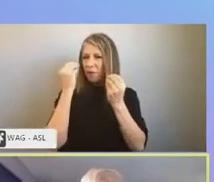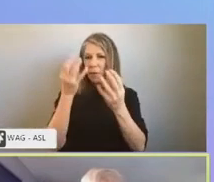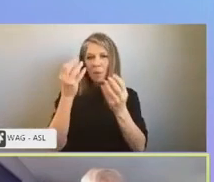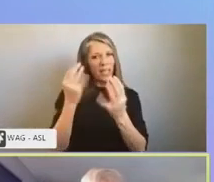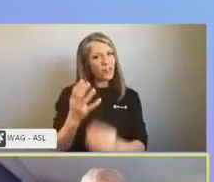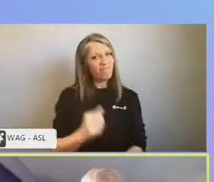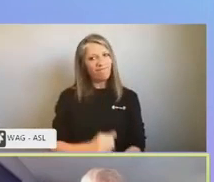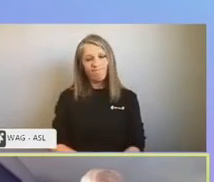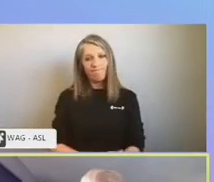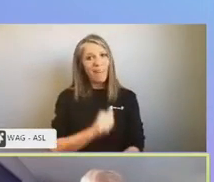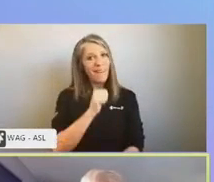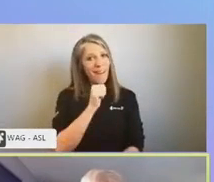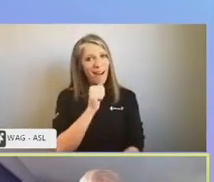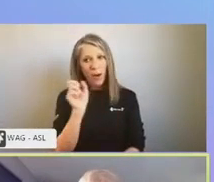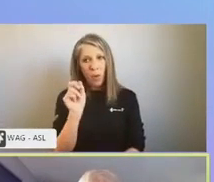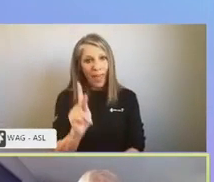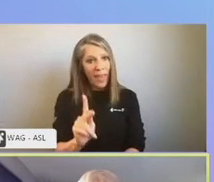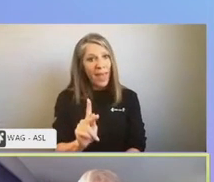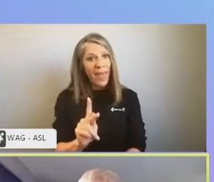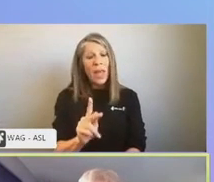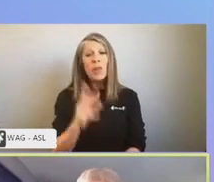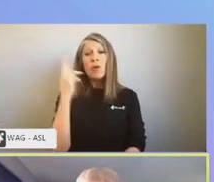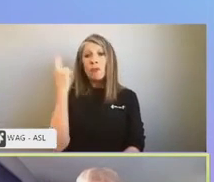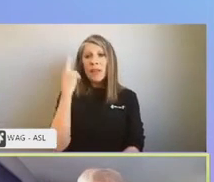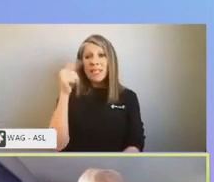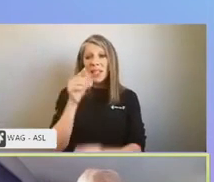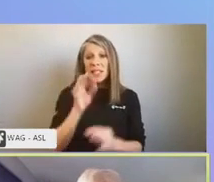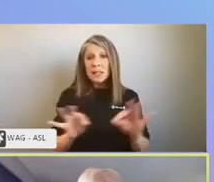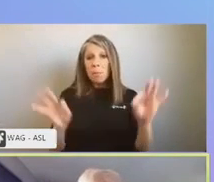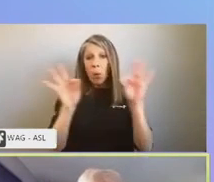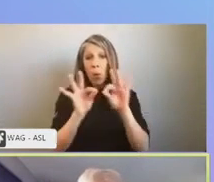levels. That means simple, clear information is fine.